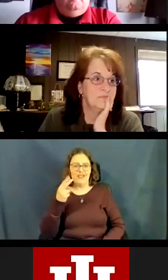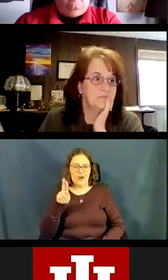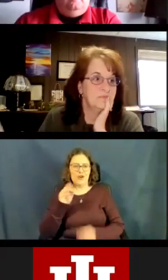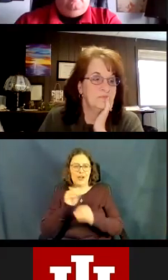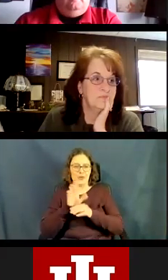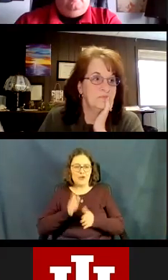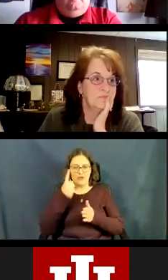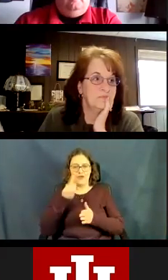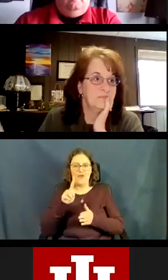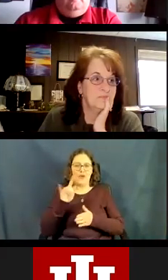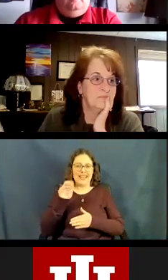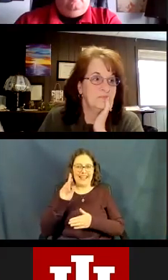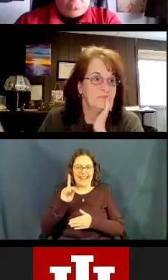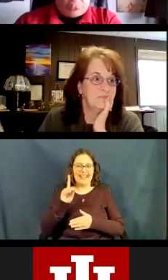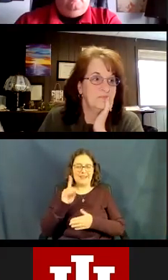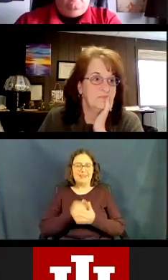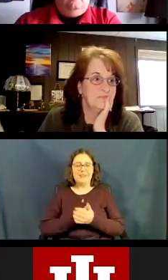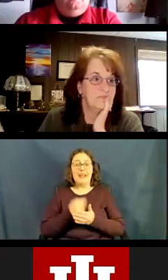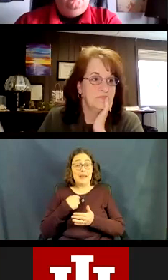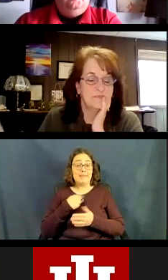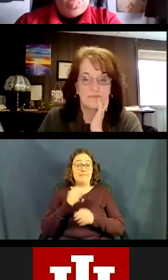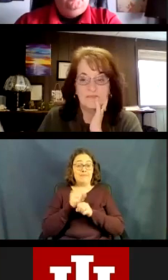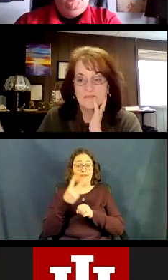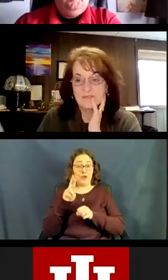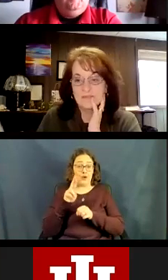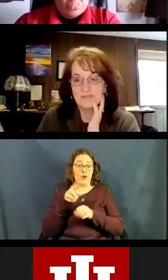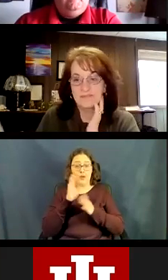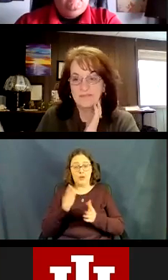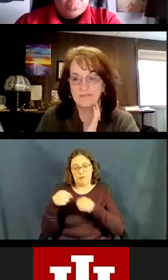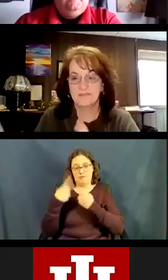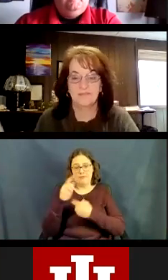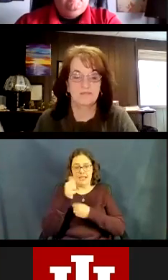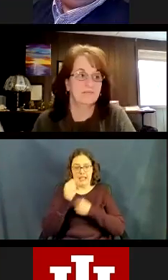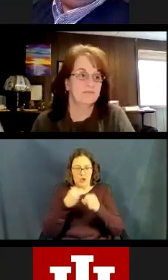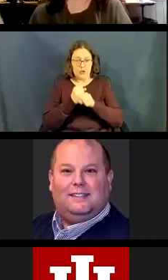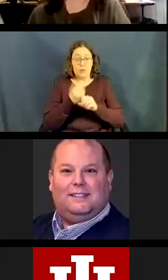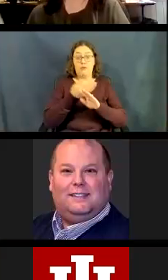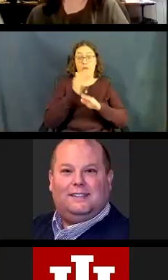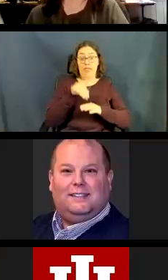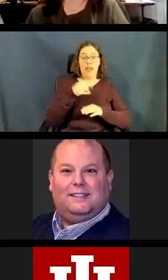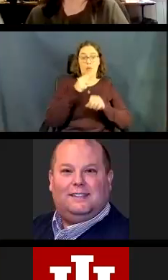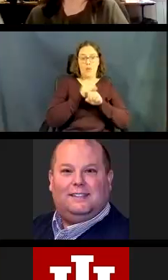She is going to start the session of demonstrating Google sites. The thing you have all been waiting for. All right, thanks Brady. I apologize for that.